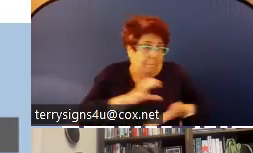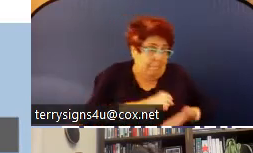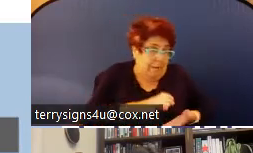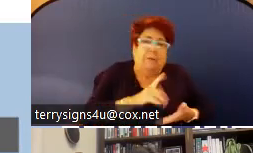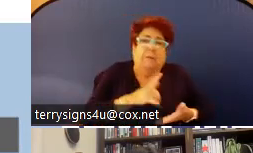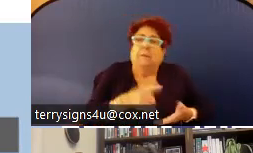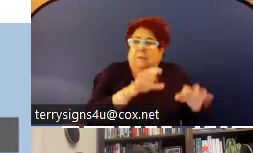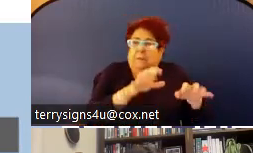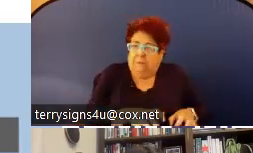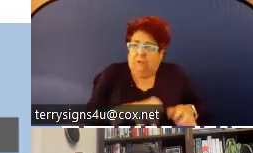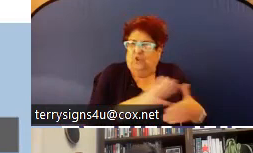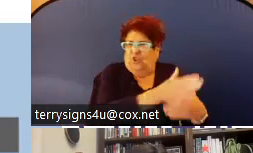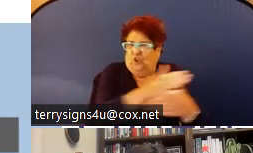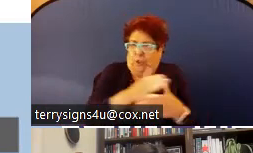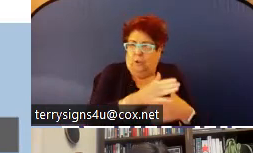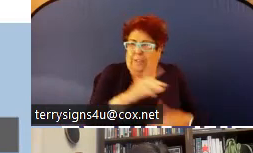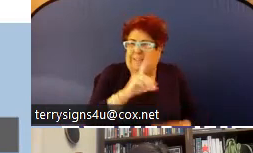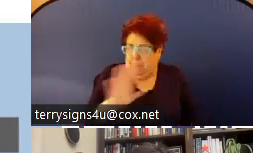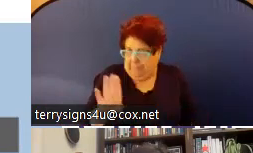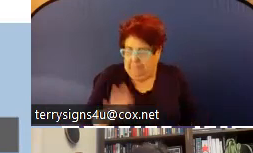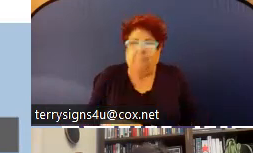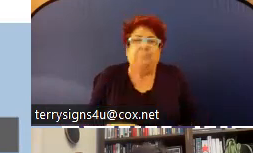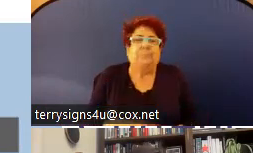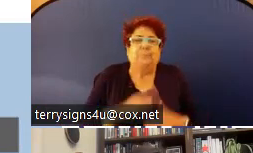All of the different organizations that you see have like Habitat for Humanity,